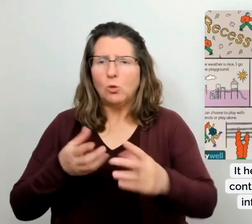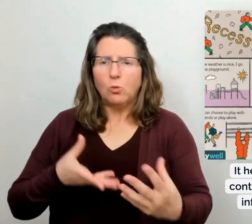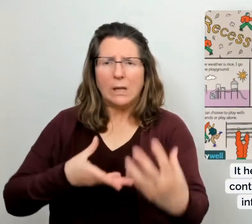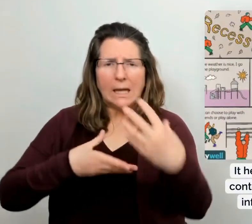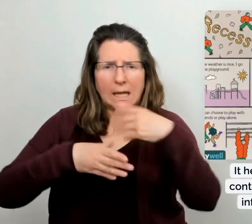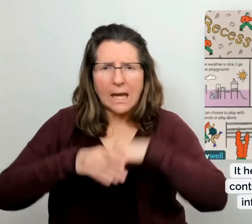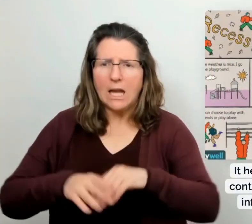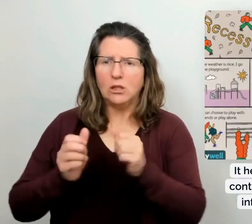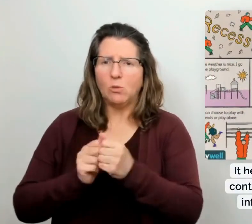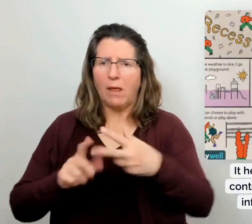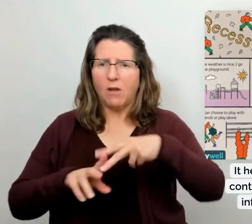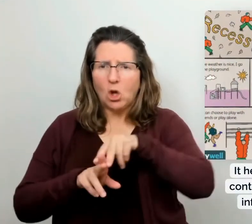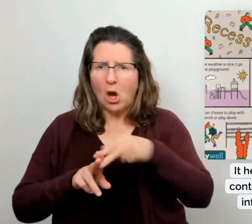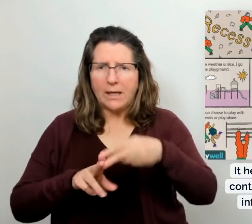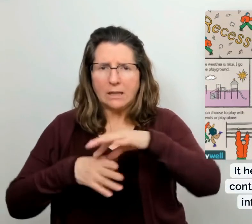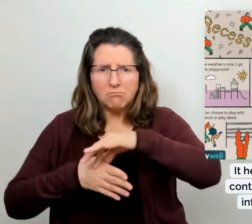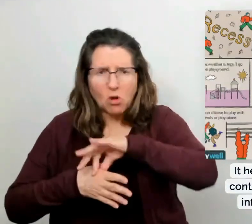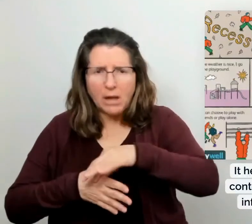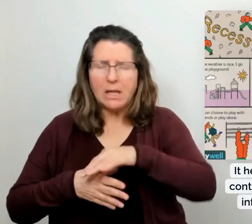Visuals can help students engage with the content.